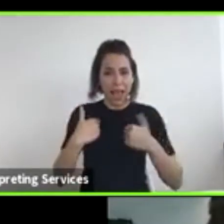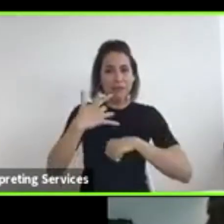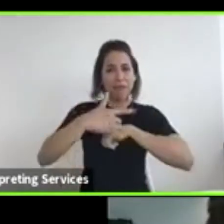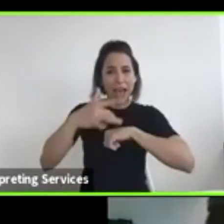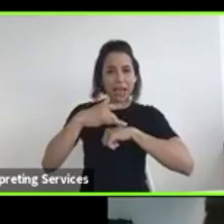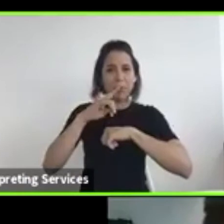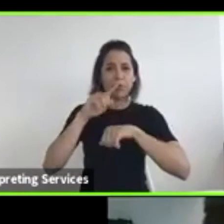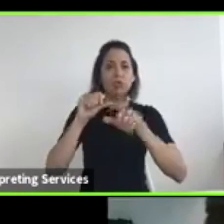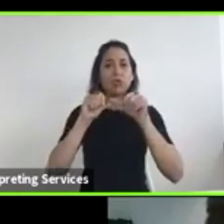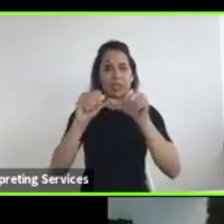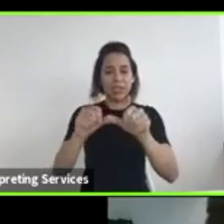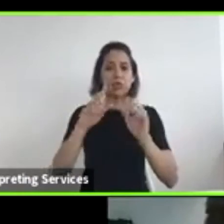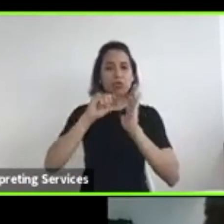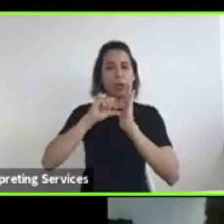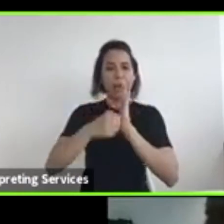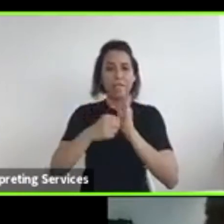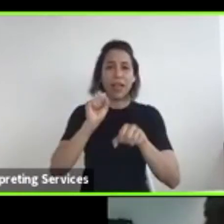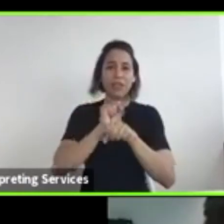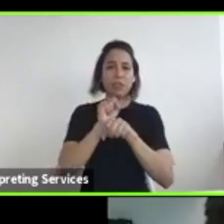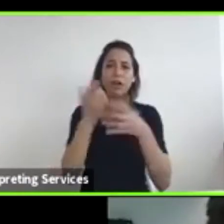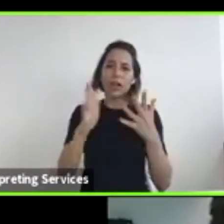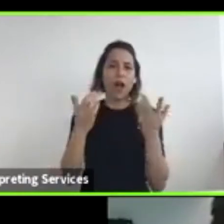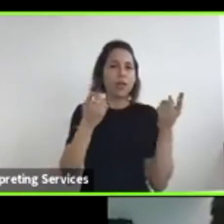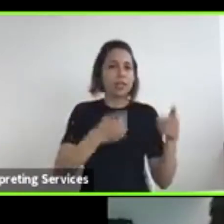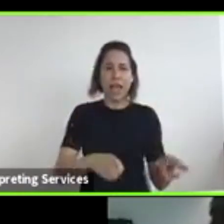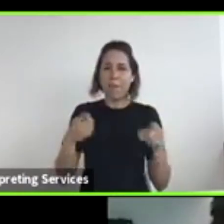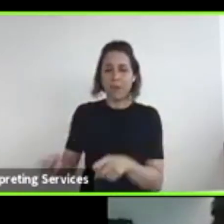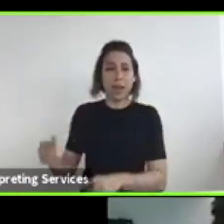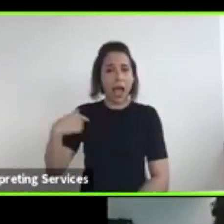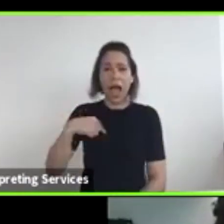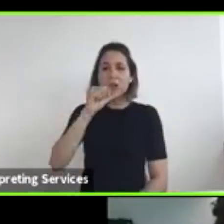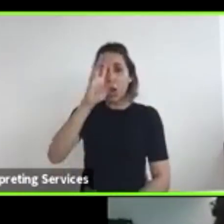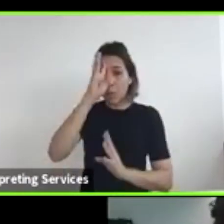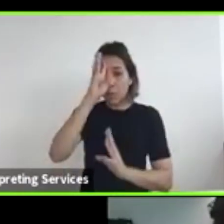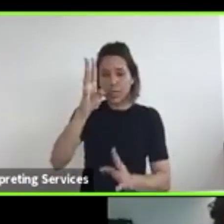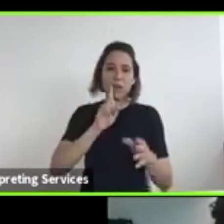THE WORK THAT'S ALREADY, BEING DONE, I DON'T PRETEND, TO BE SOMEONE WHO IS -- YOU KNOW,